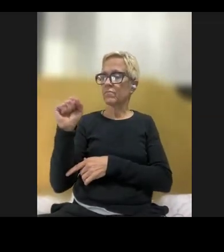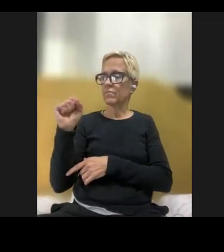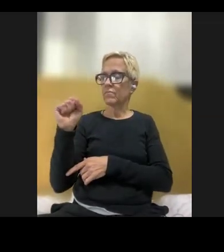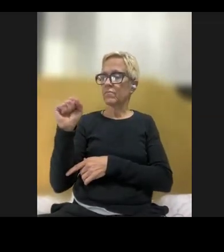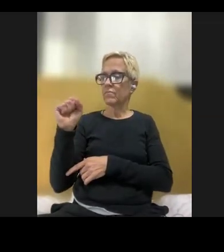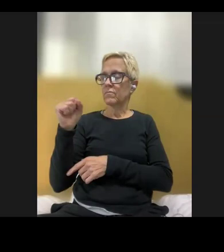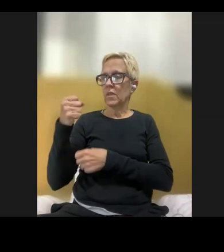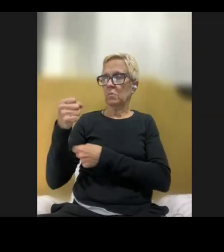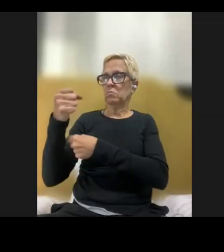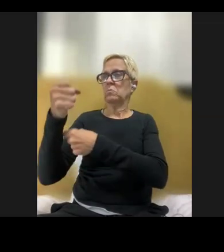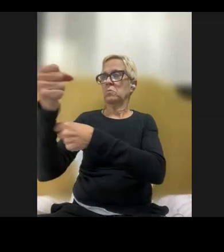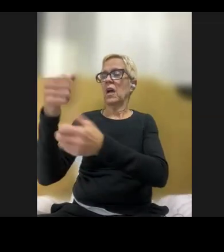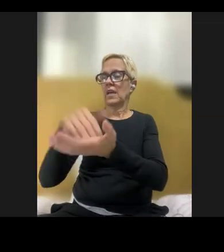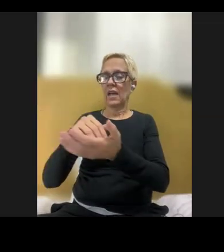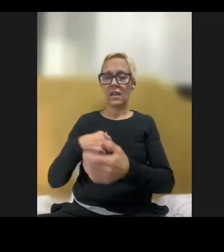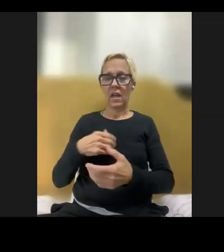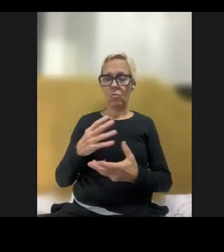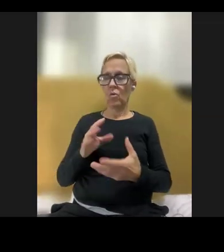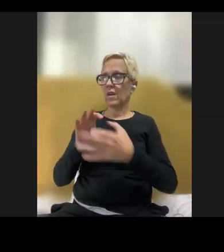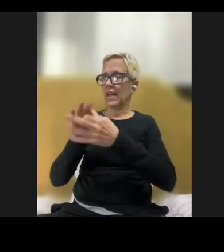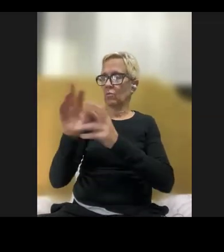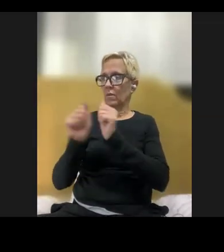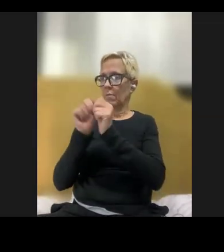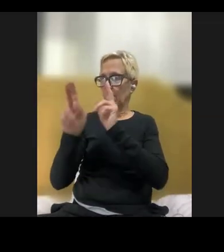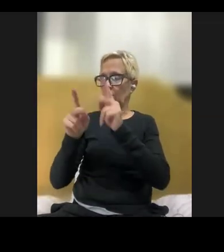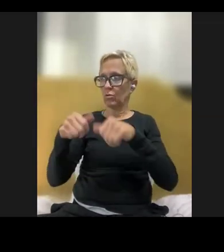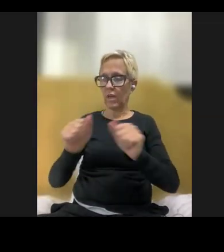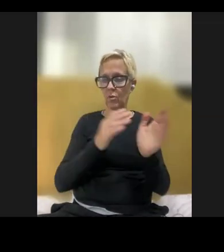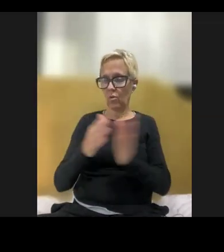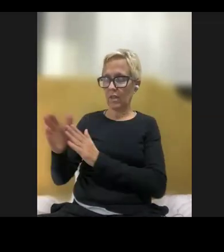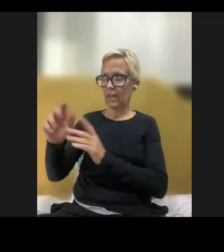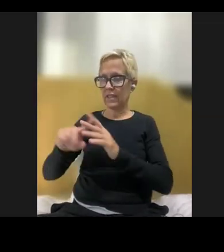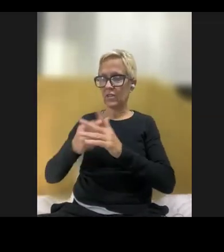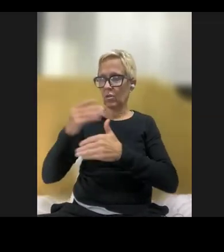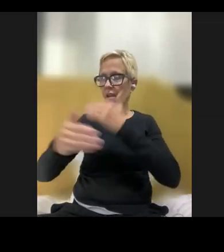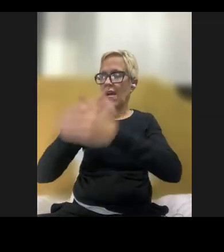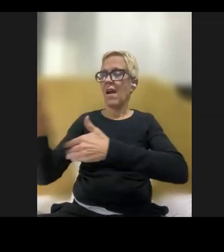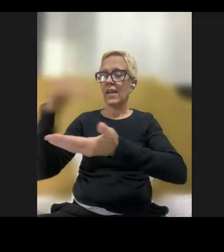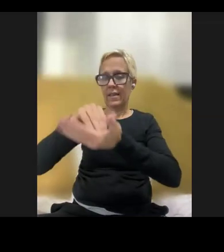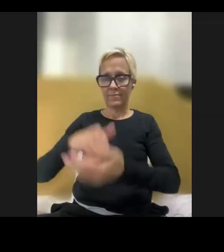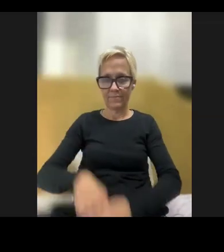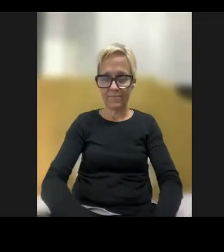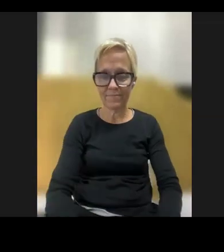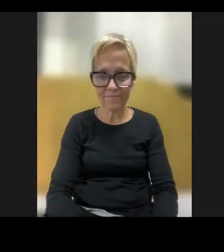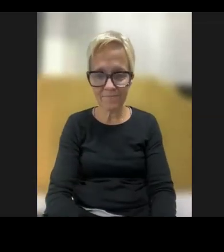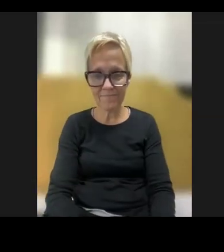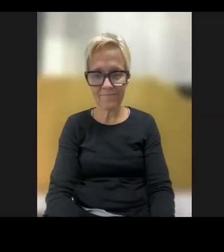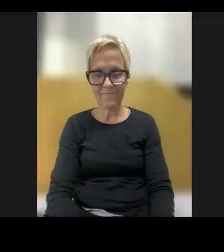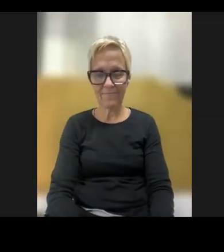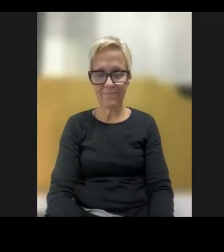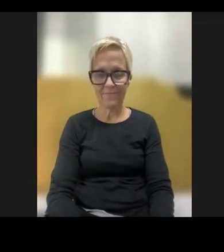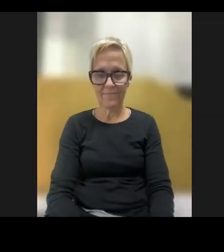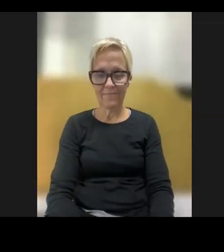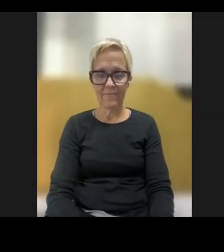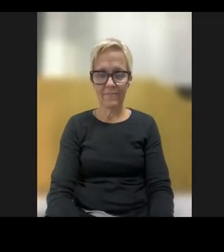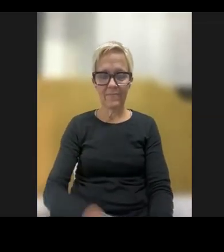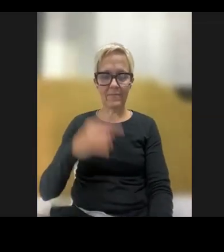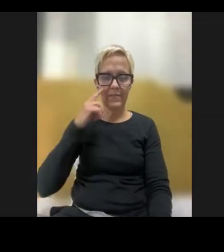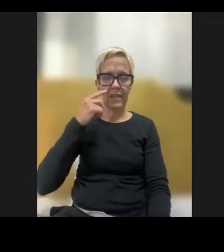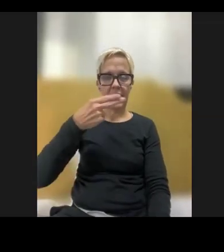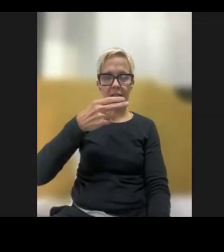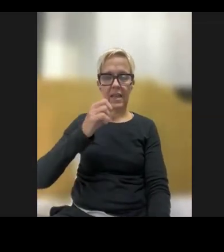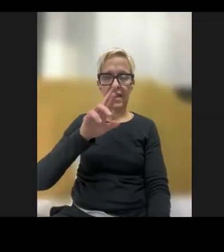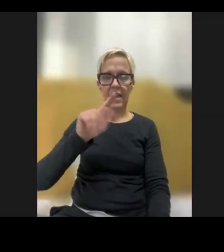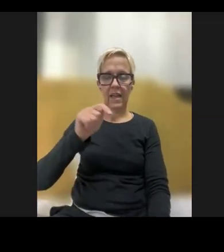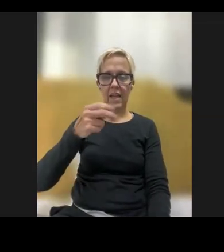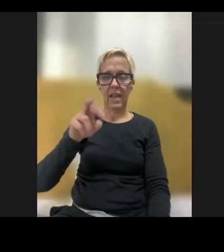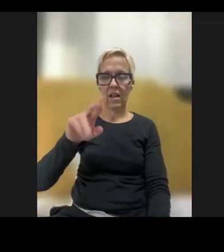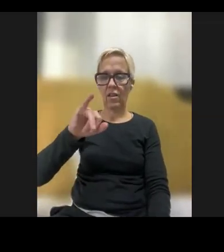So you can send me an email.